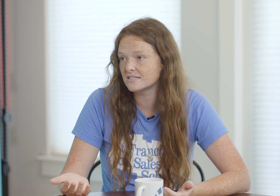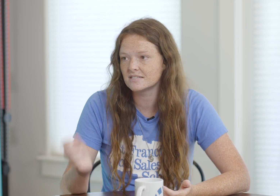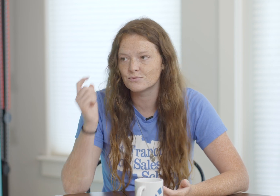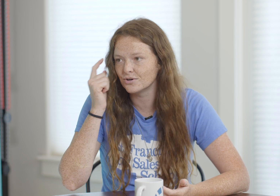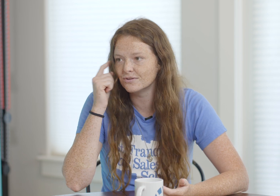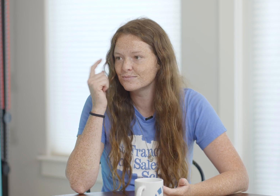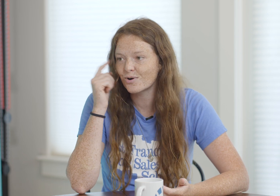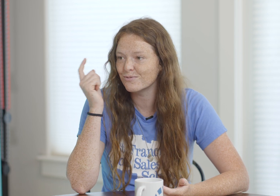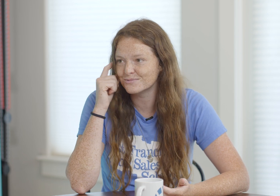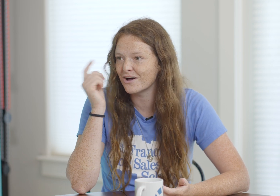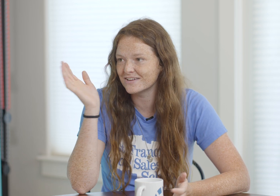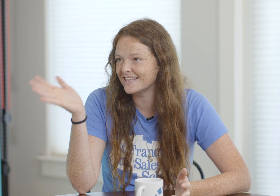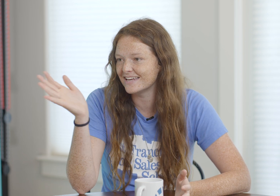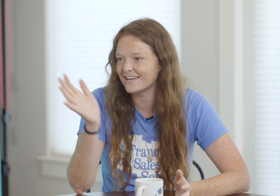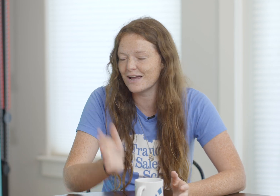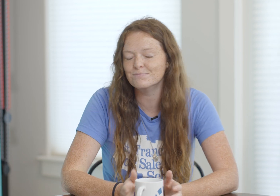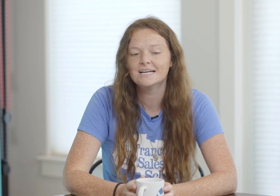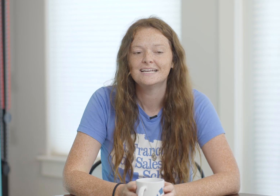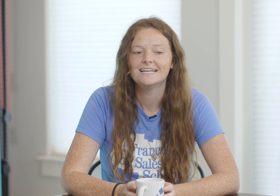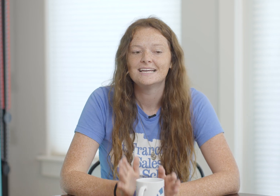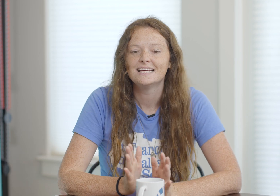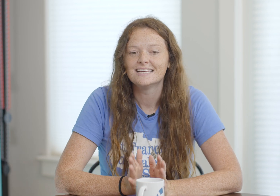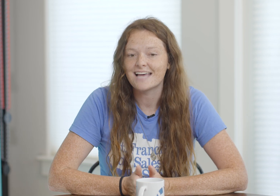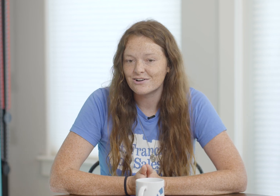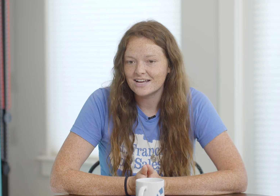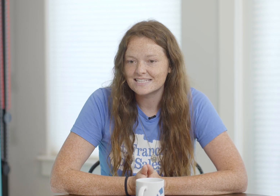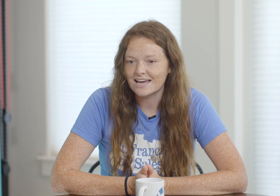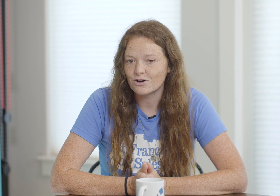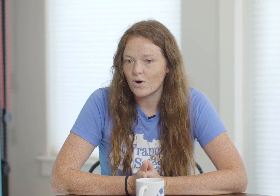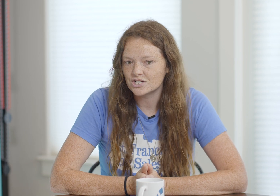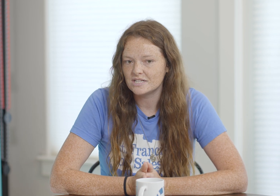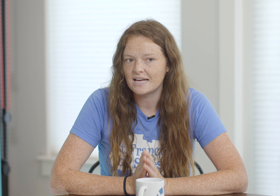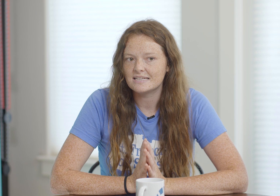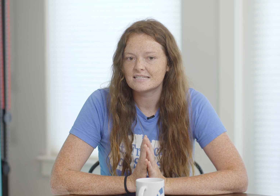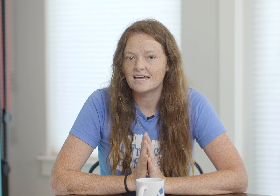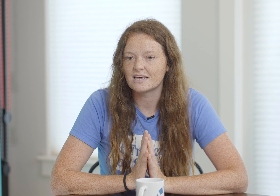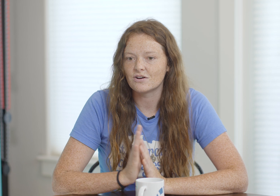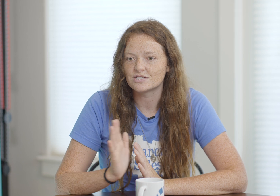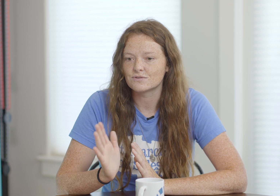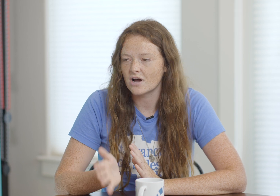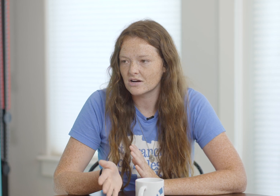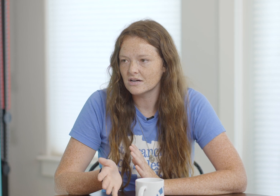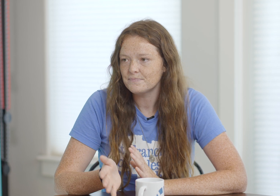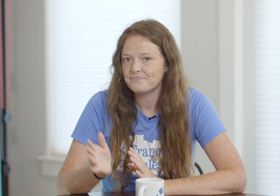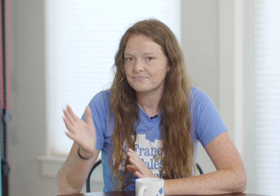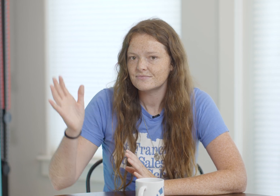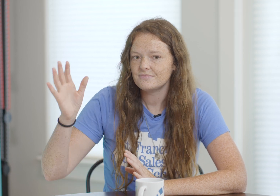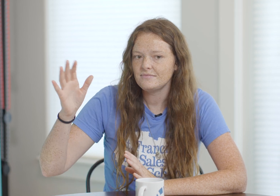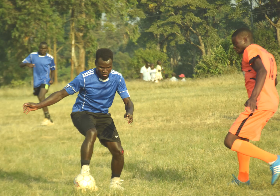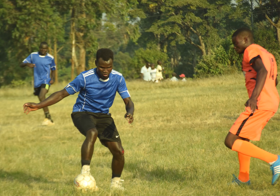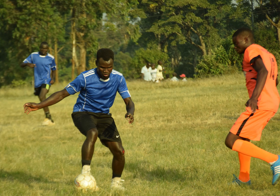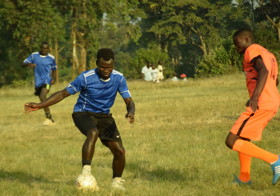It's a real problem solving, thinking game, Saturdays again, our washing days, and then also soccer or football.